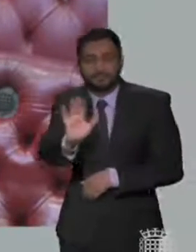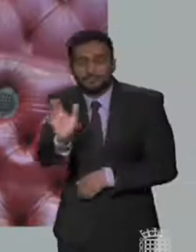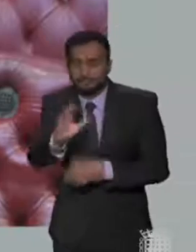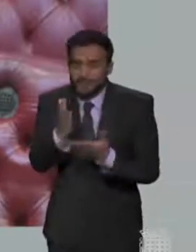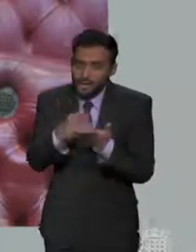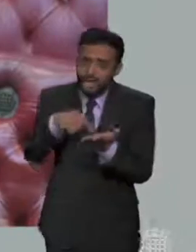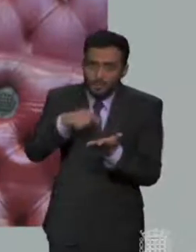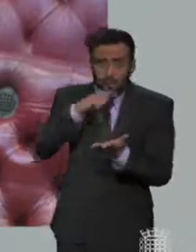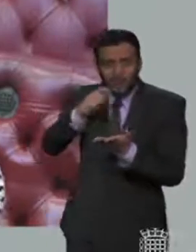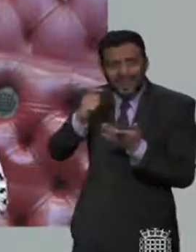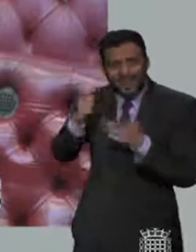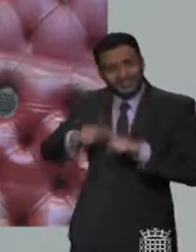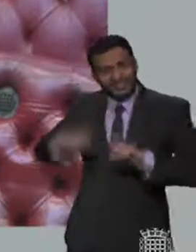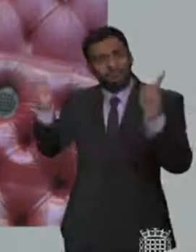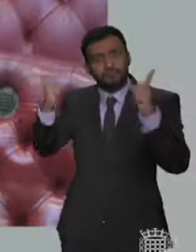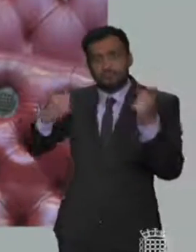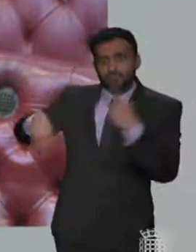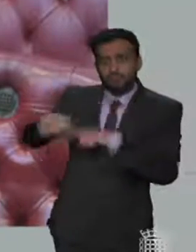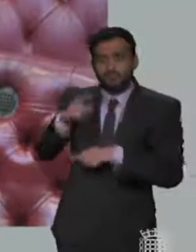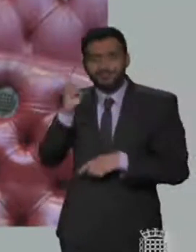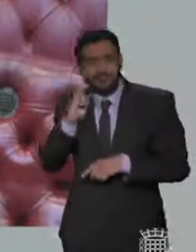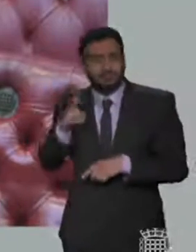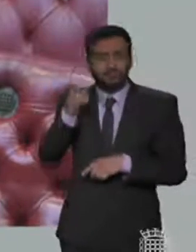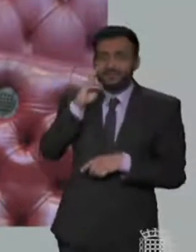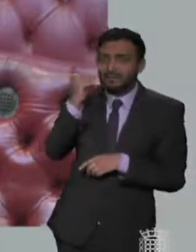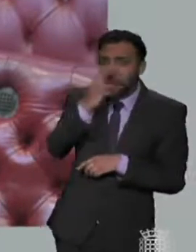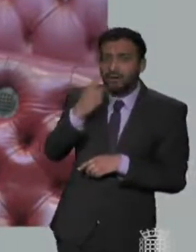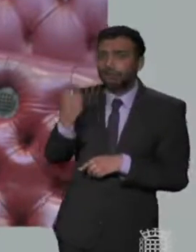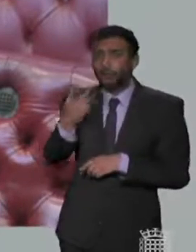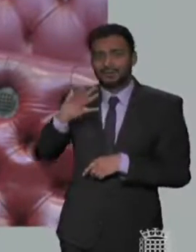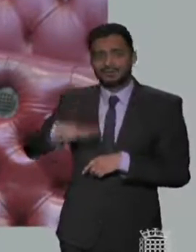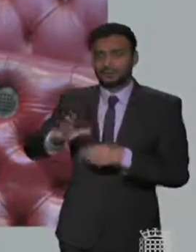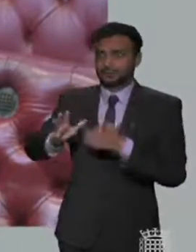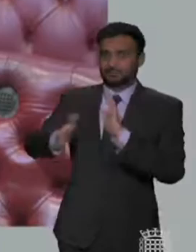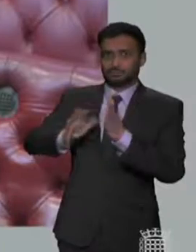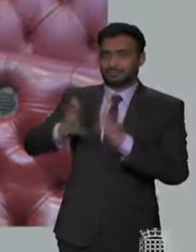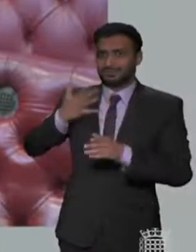are deaf or deaf-blind and who rely on its various forms on a day-to-day basis